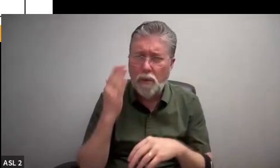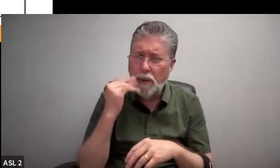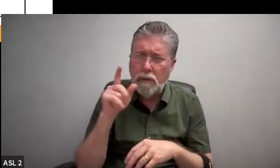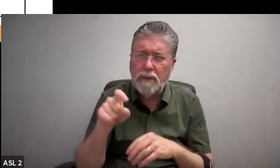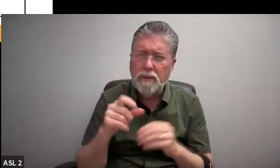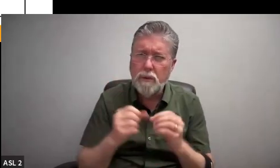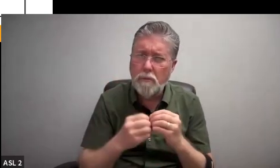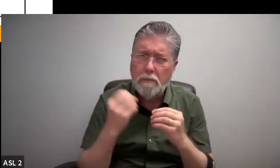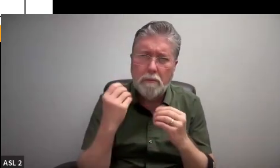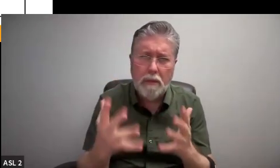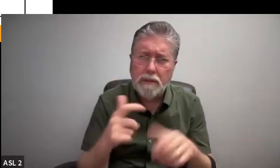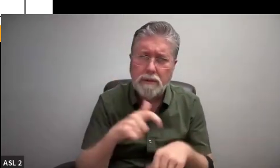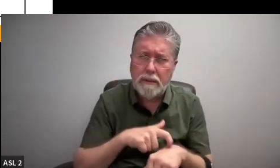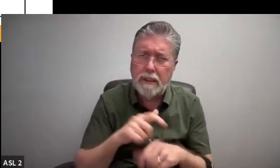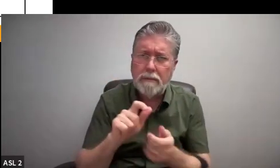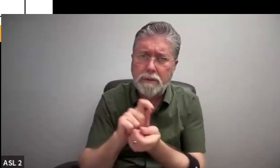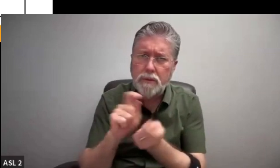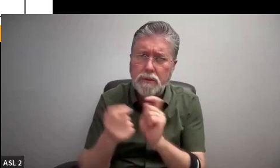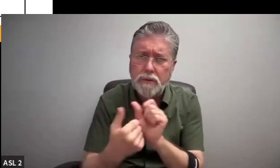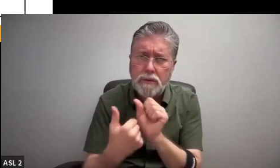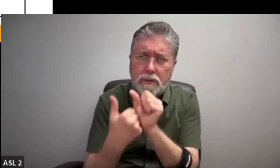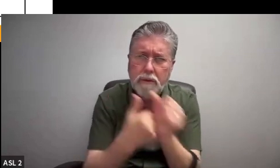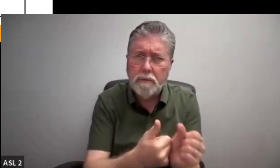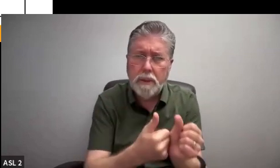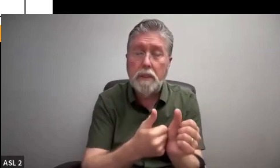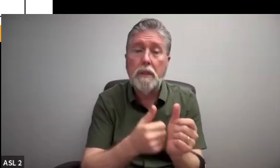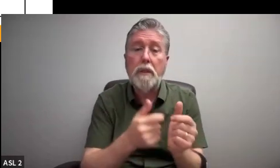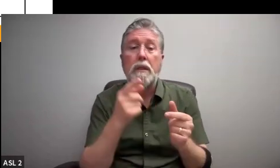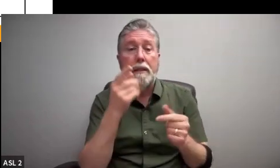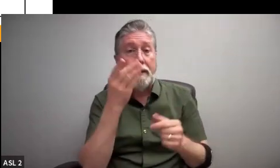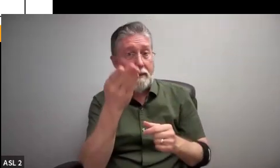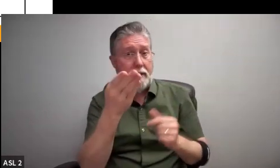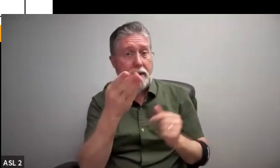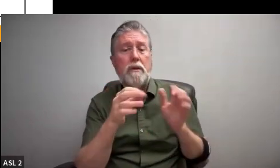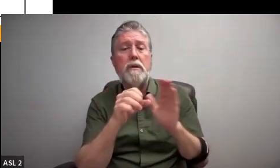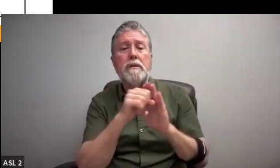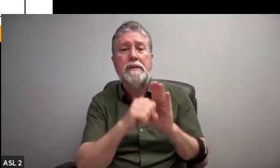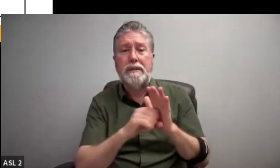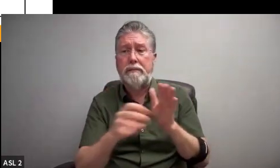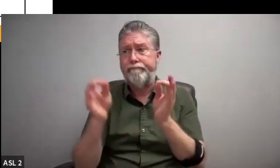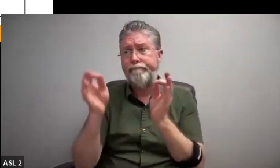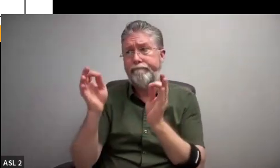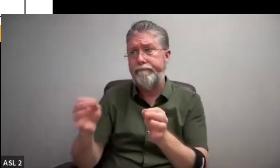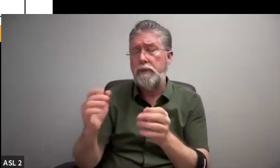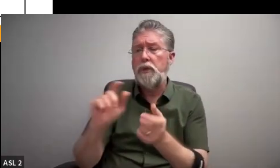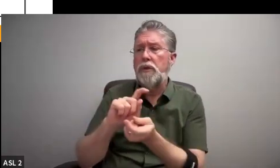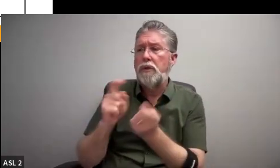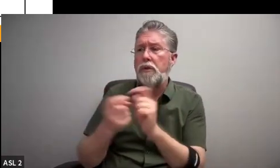into compliance. And here the state is explaining that they decided to reorganize their current